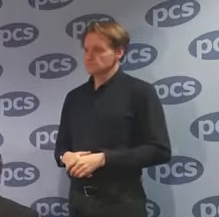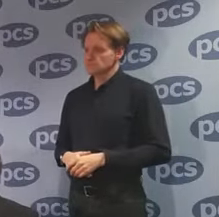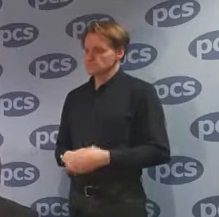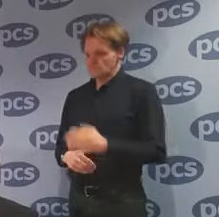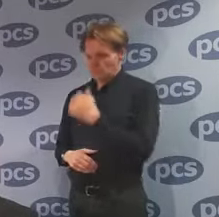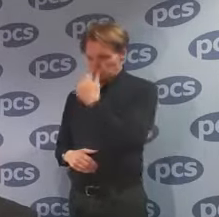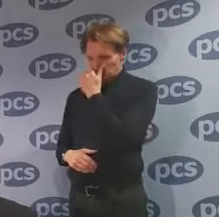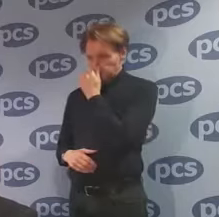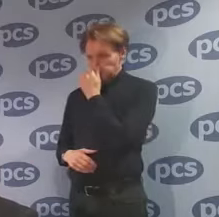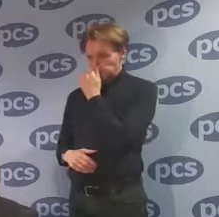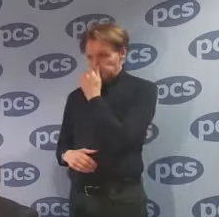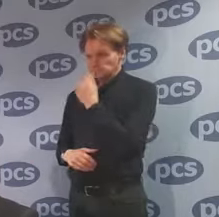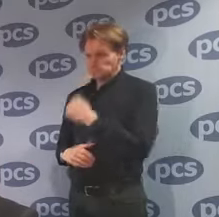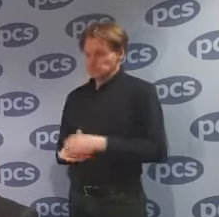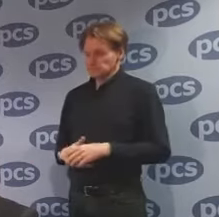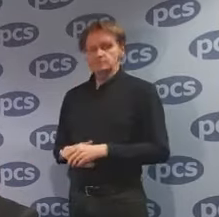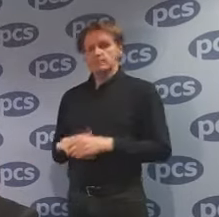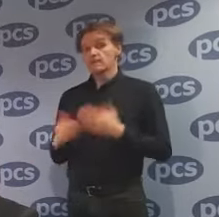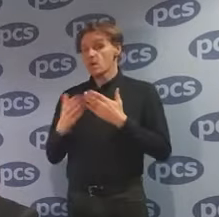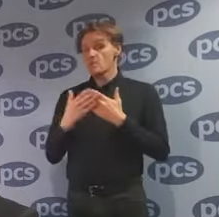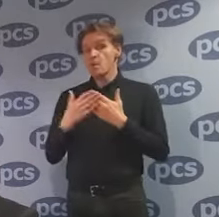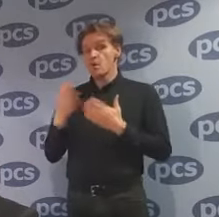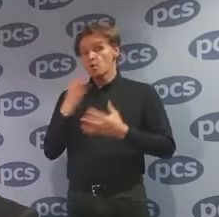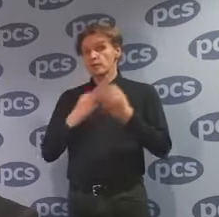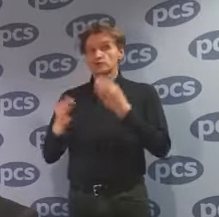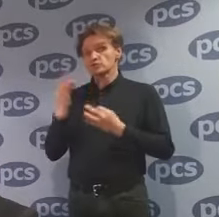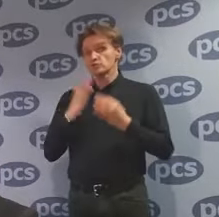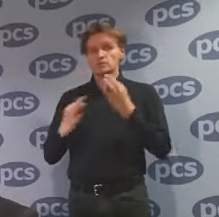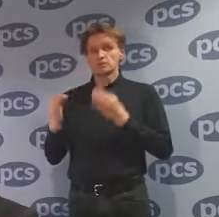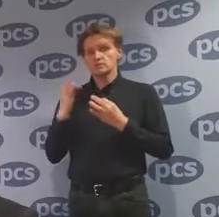questions that we've got but as I said earlier we will aim to answer those